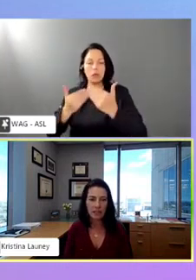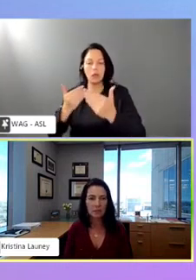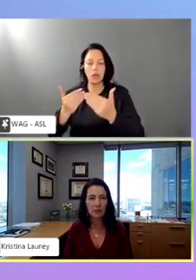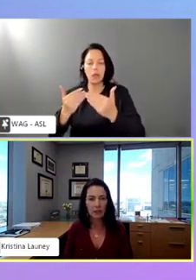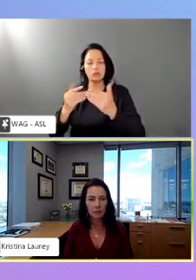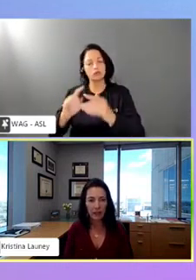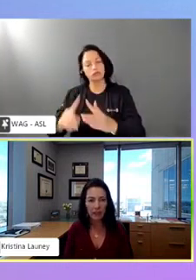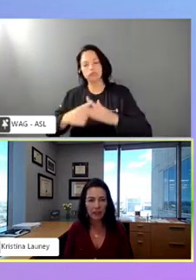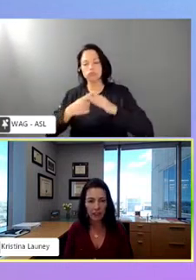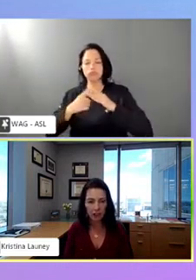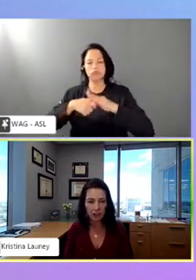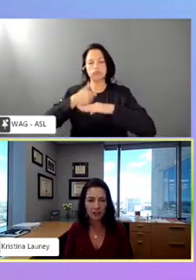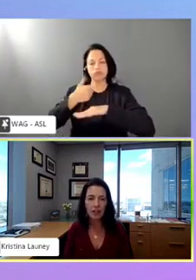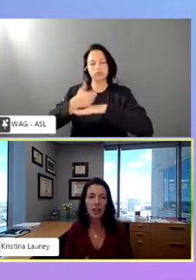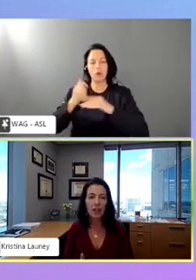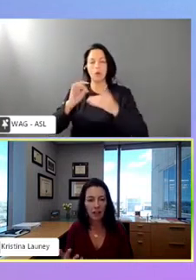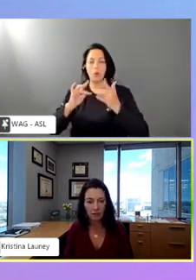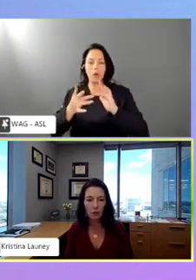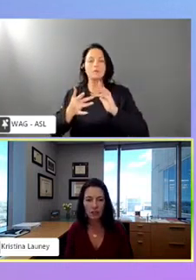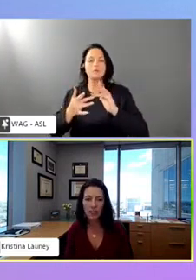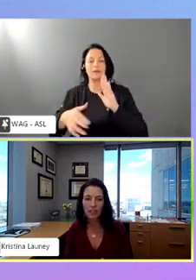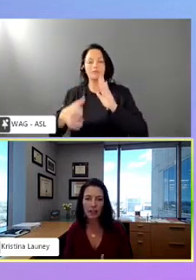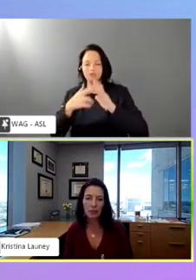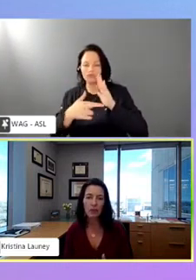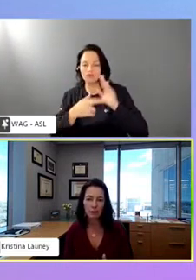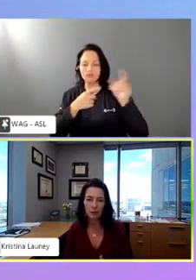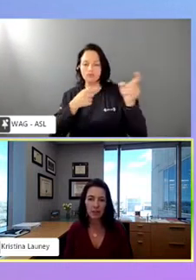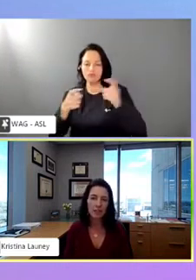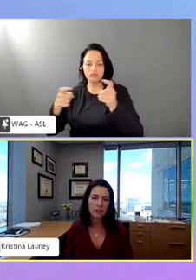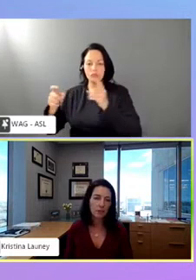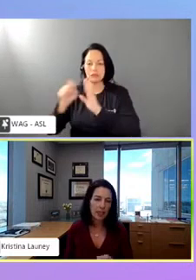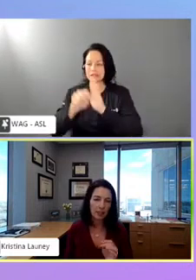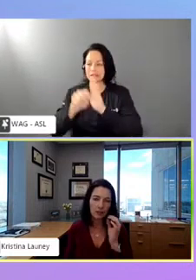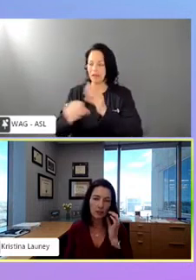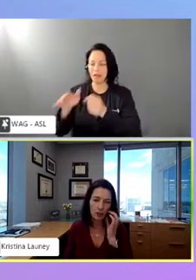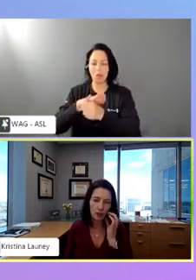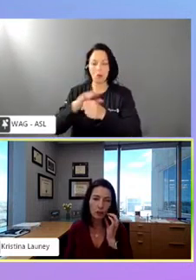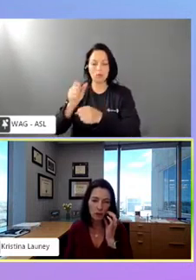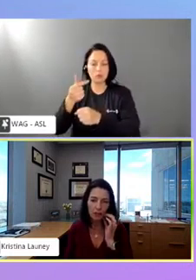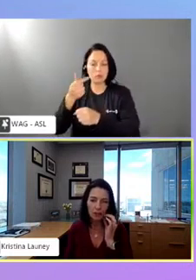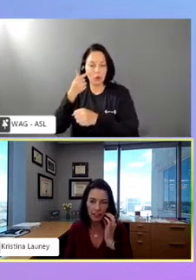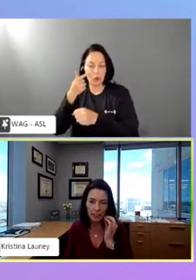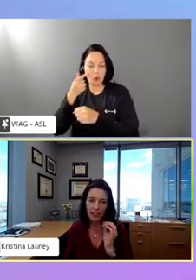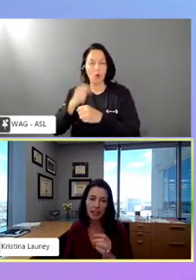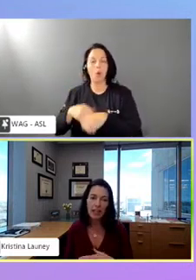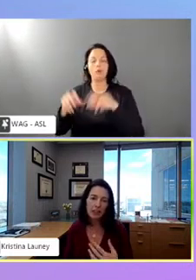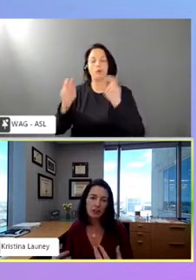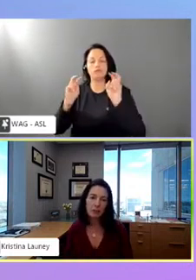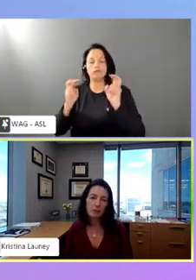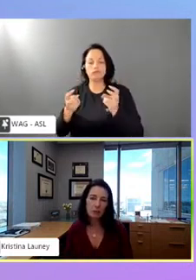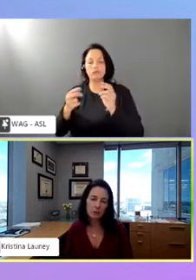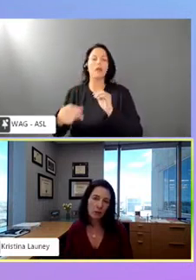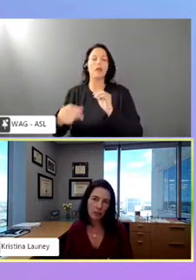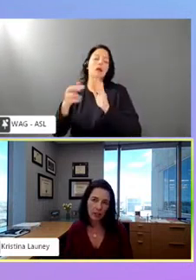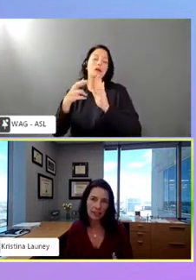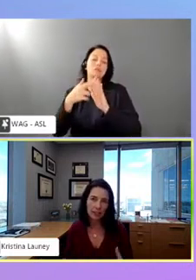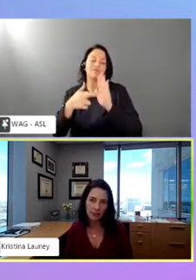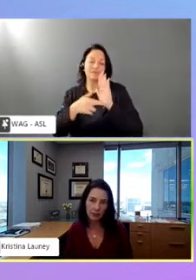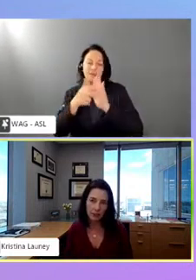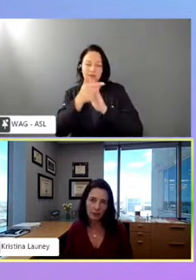July 2022, the DOJ announced its intent to begin the rulemaking process to enact website regulations